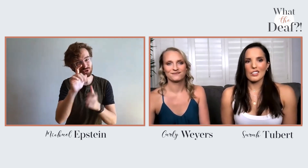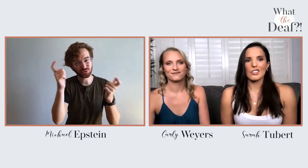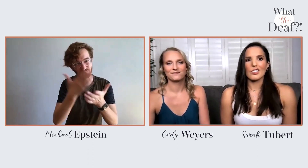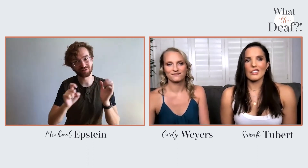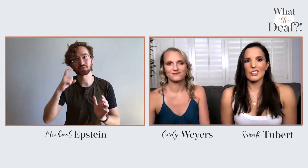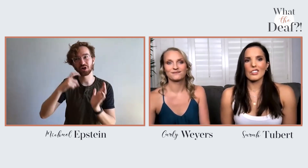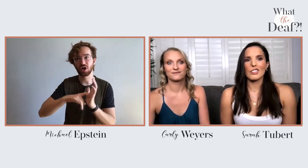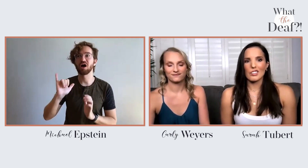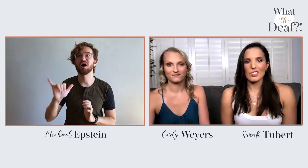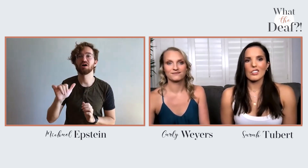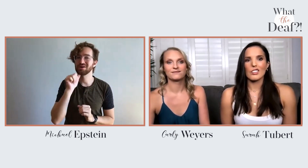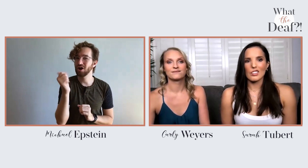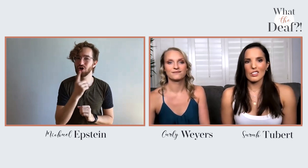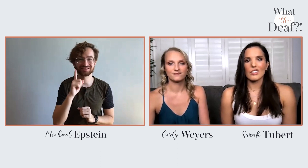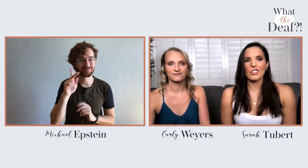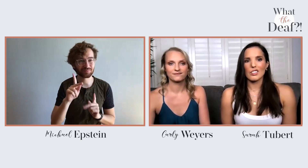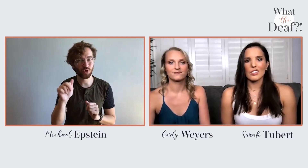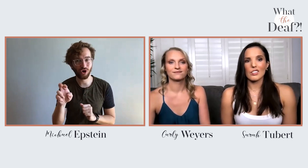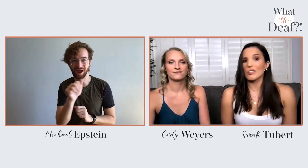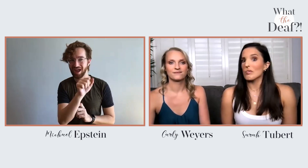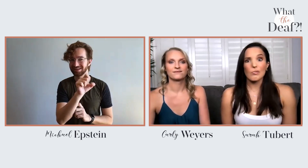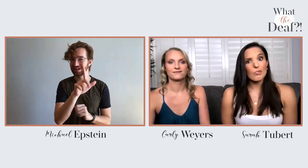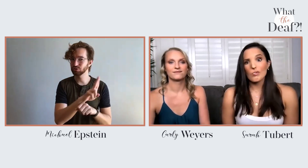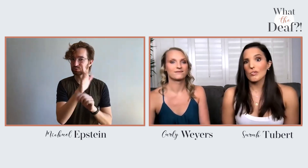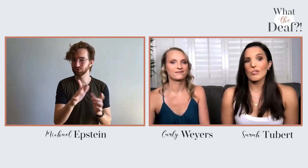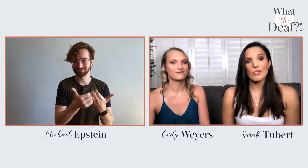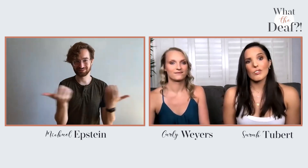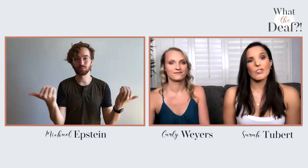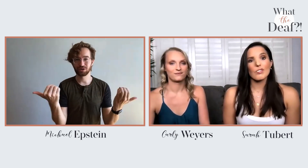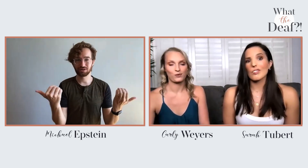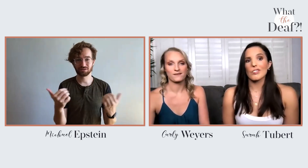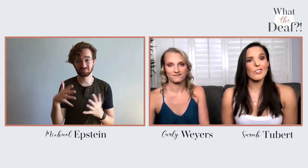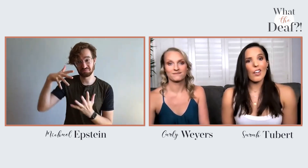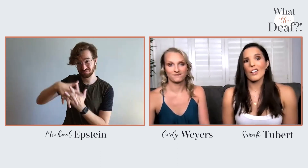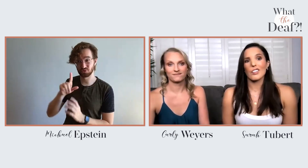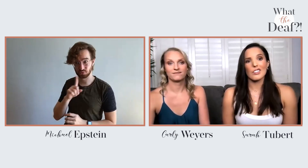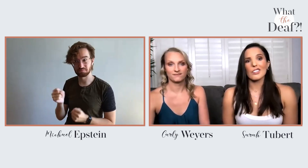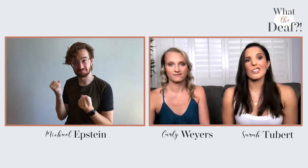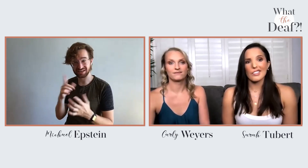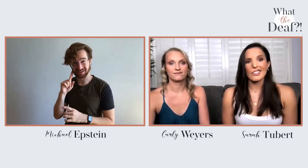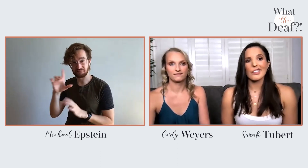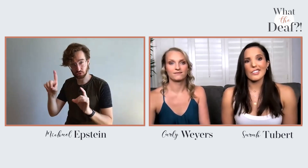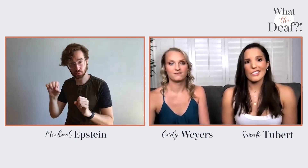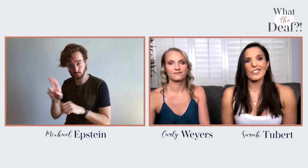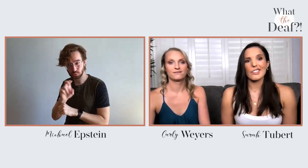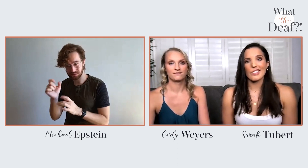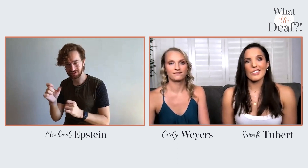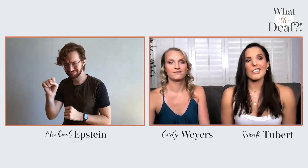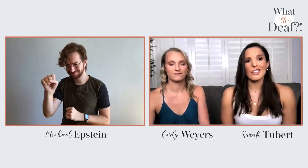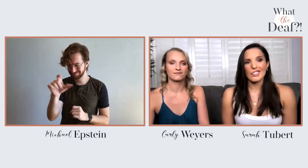So that's something else that we need to acknowledge, not all deaf people are users of American Sign Language. There are a lot of deaf people